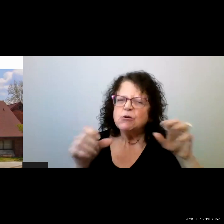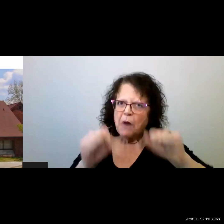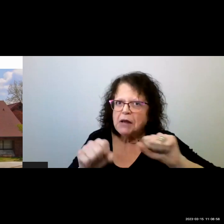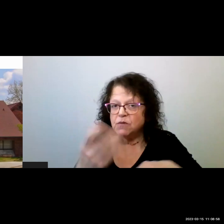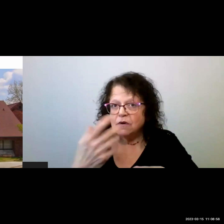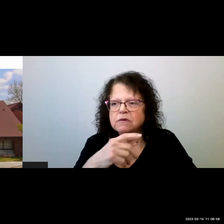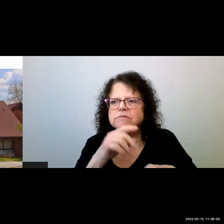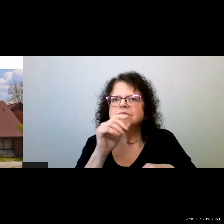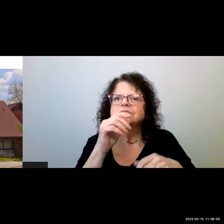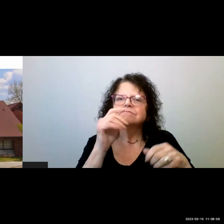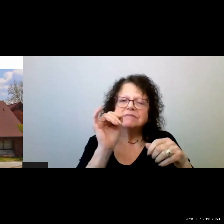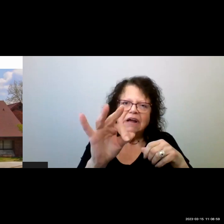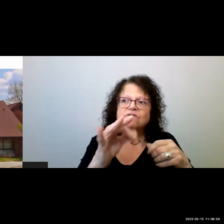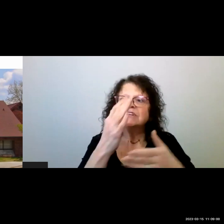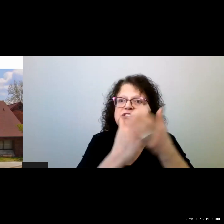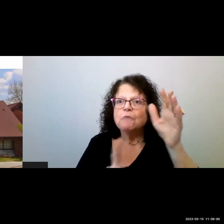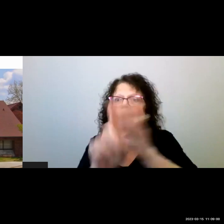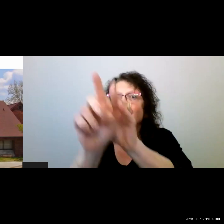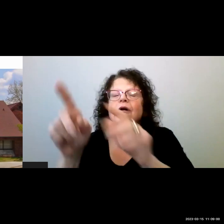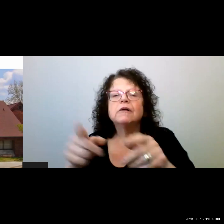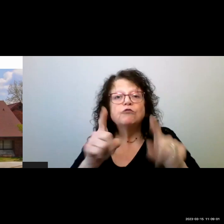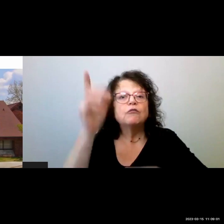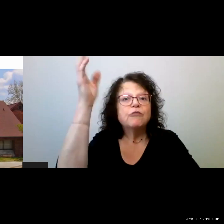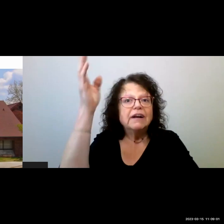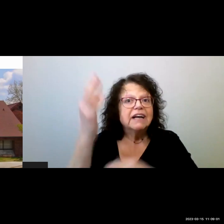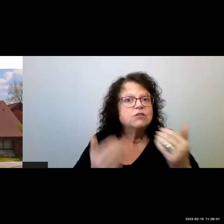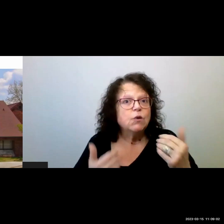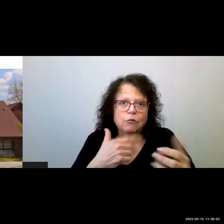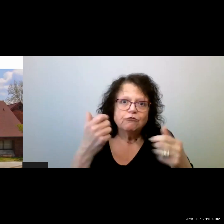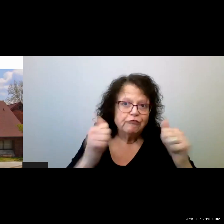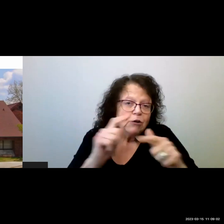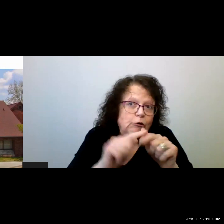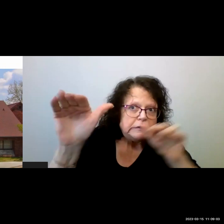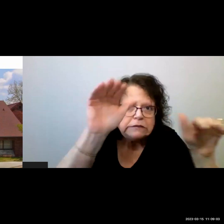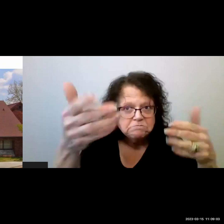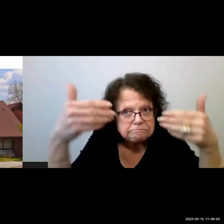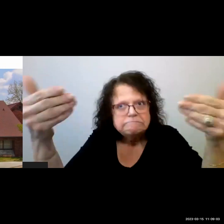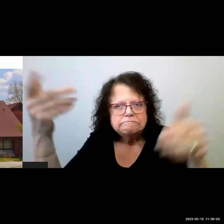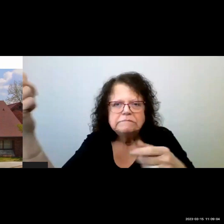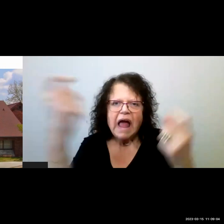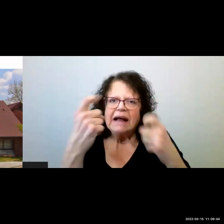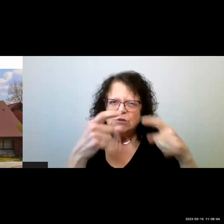we'll try to get to those as well. But, first of all, I would like to lead off here with